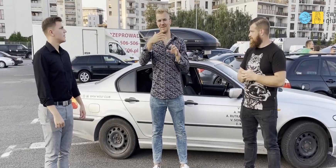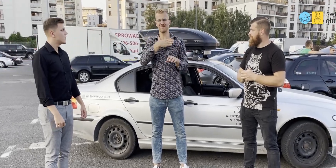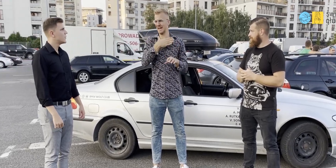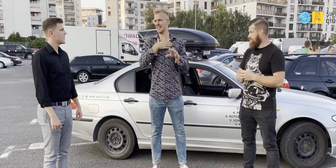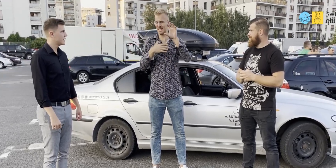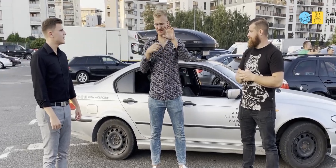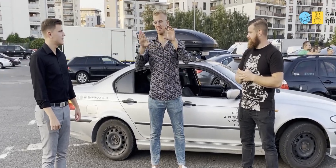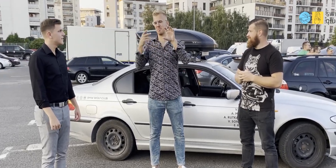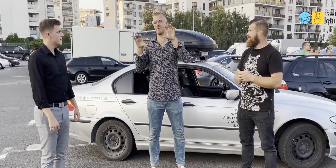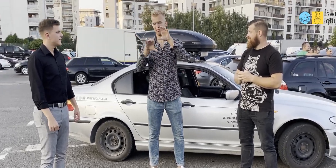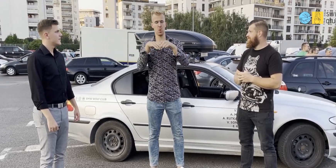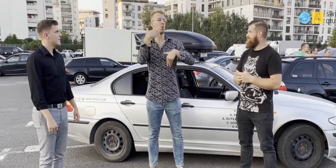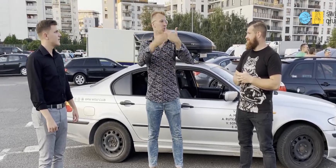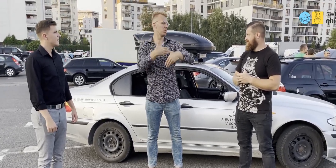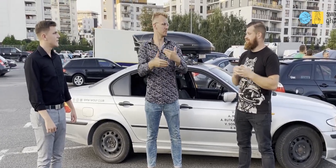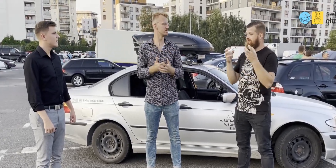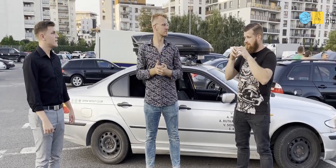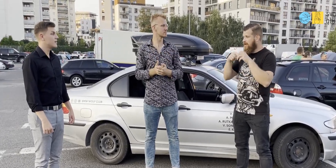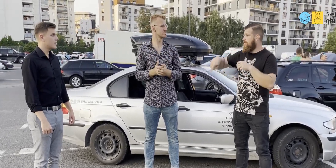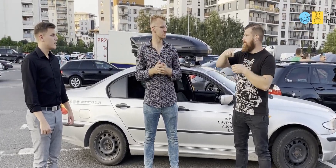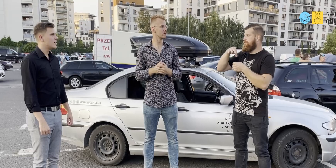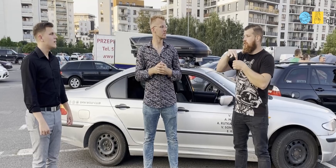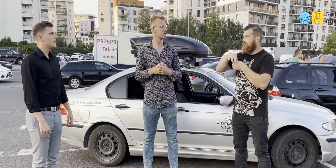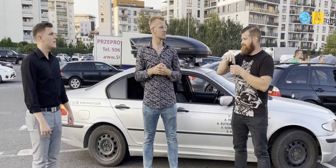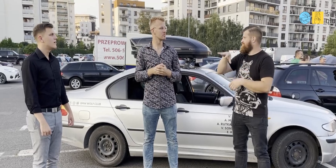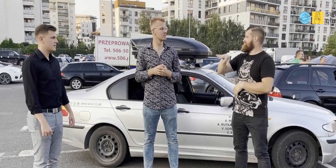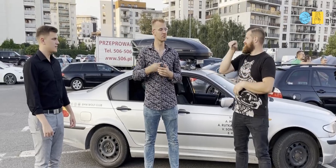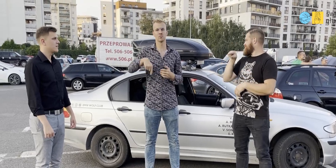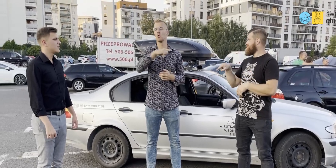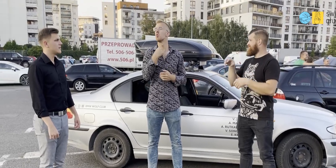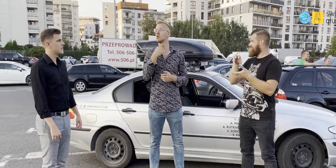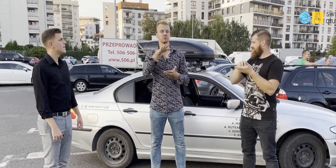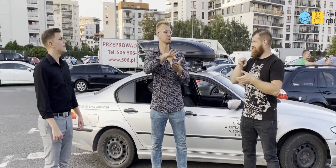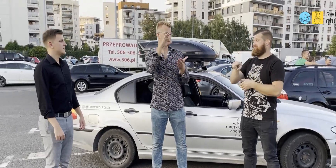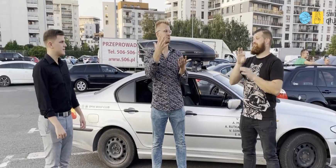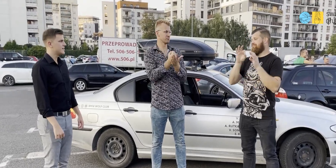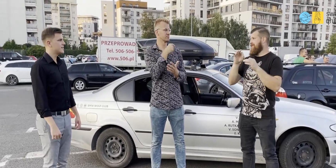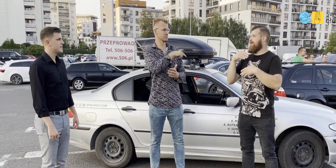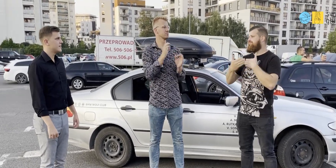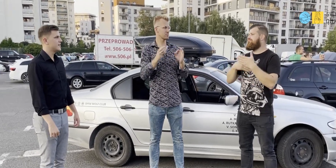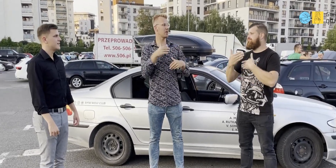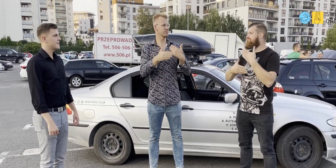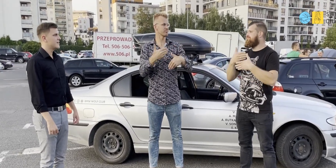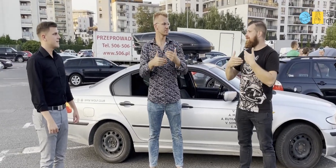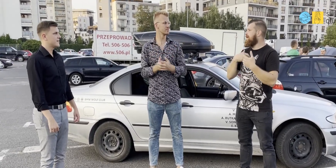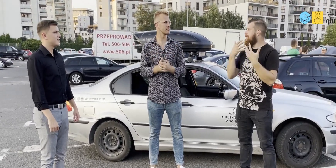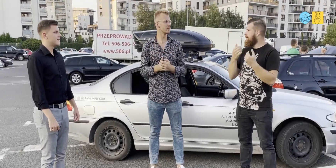we linked the wolf with the BMW logo, and the rest of the club accepted it.